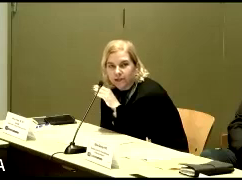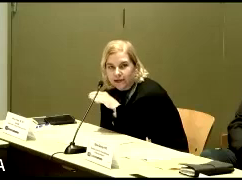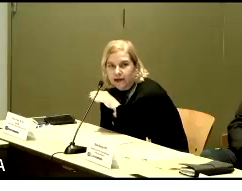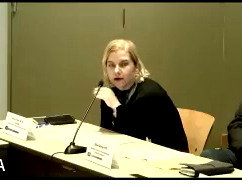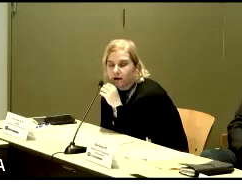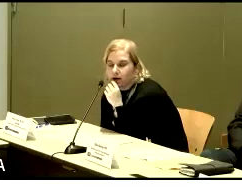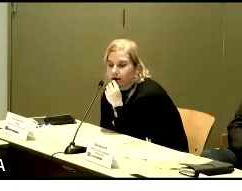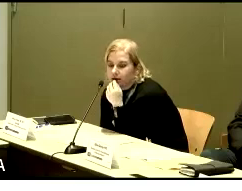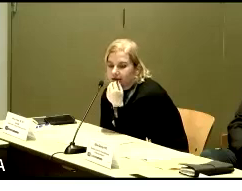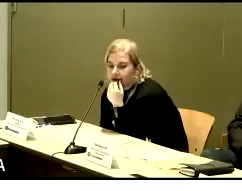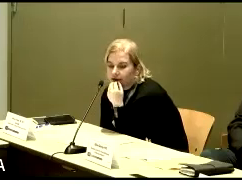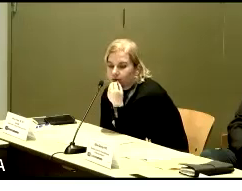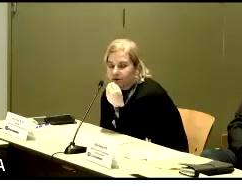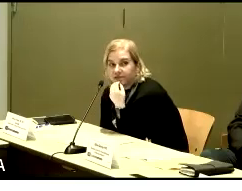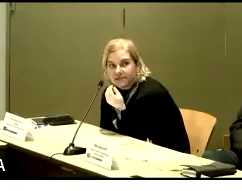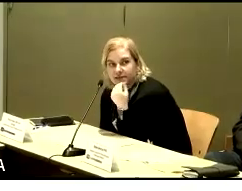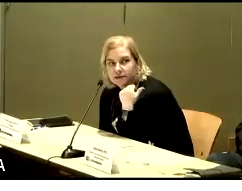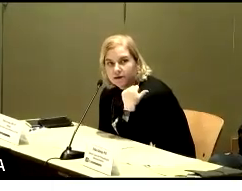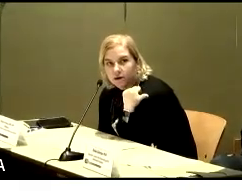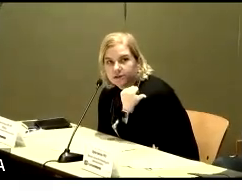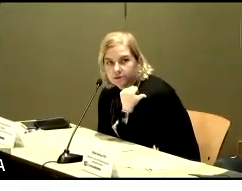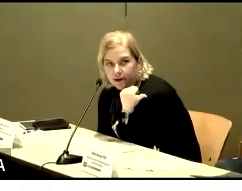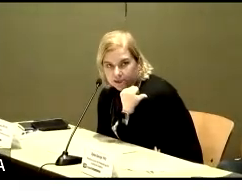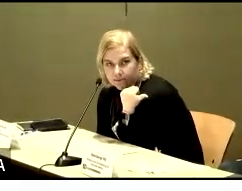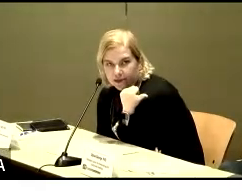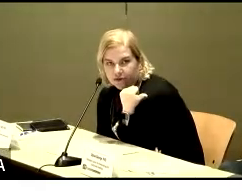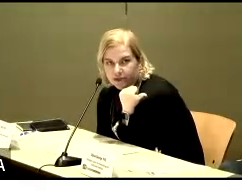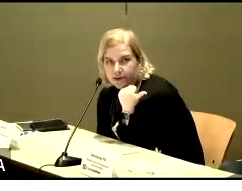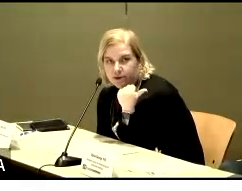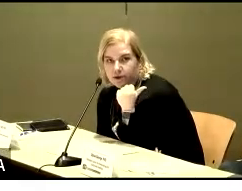but that care that we've seen OD2A recipients, for example.